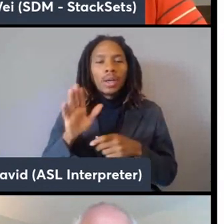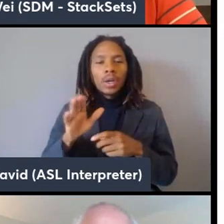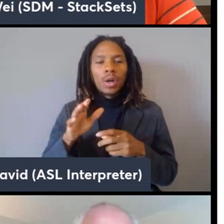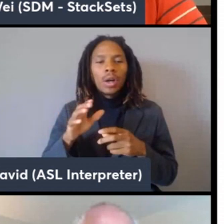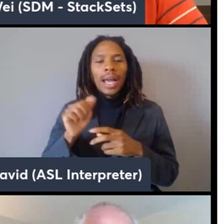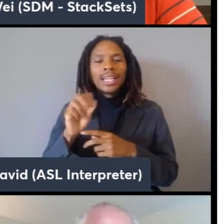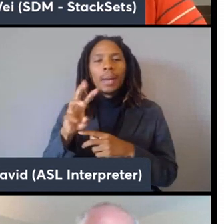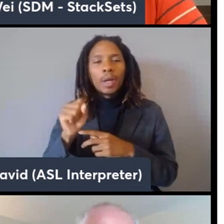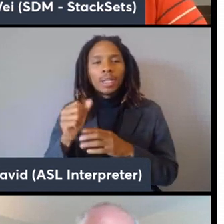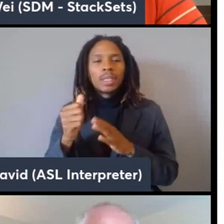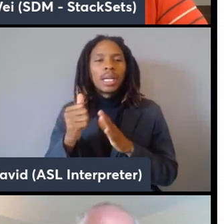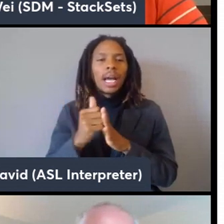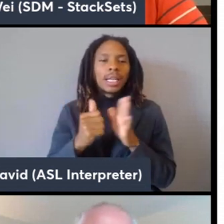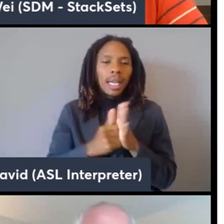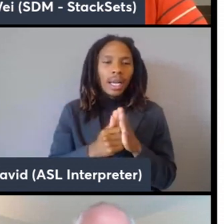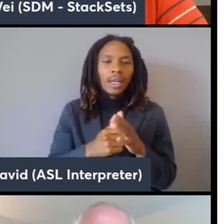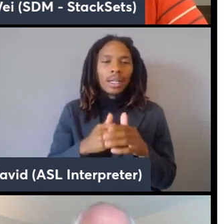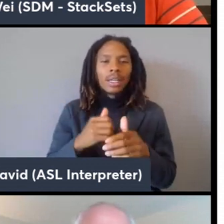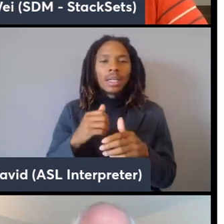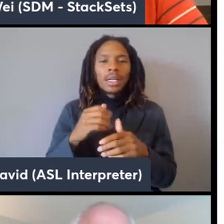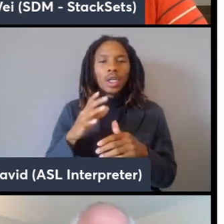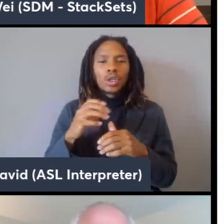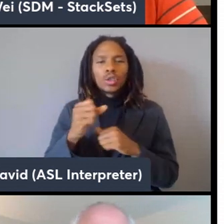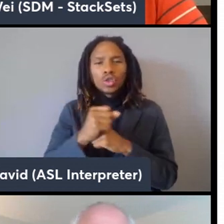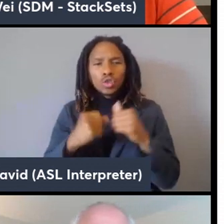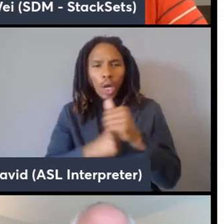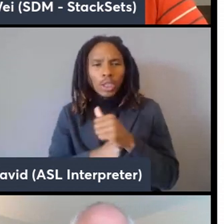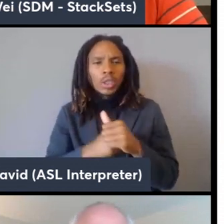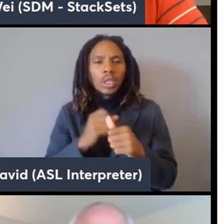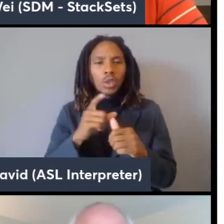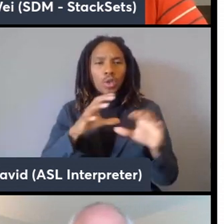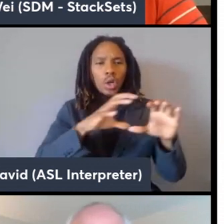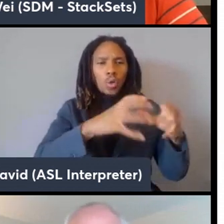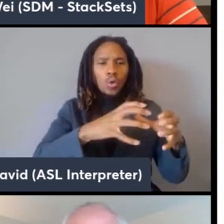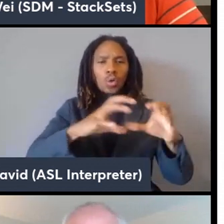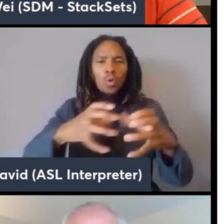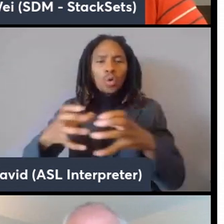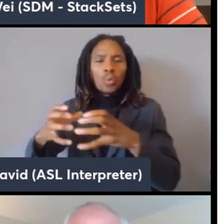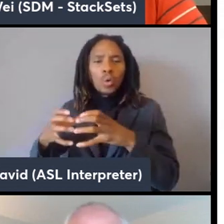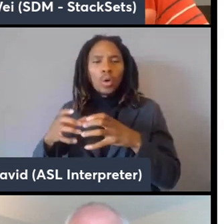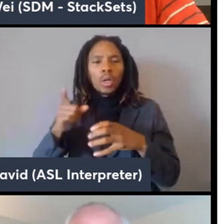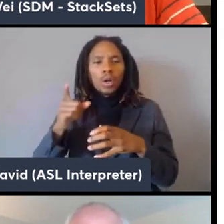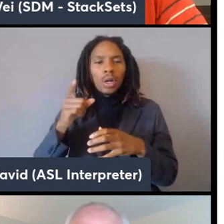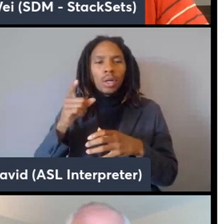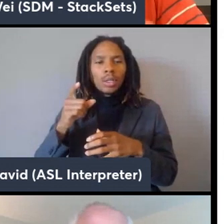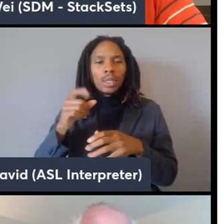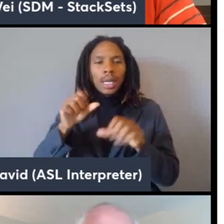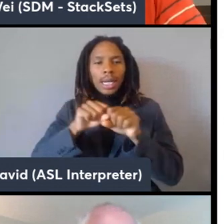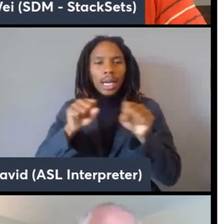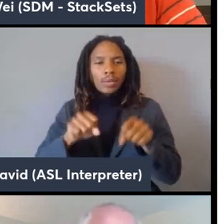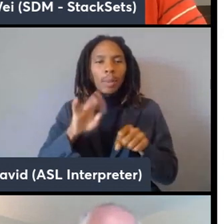your hierarchy structure so that you can group your accounts by let's say by organization, by your team.